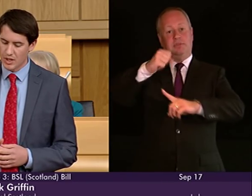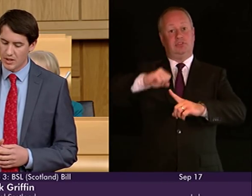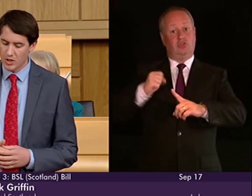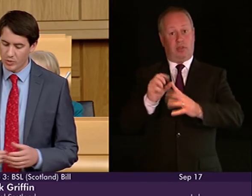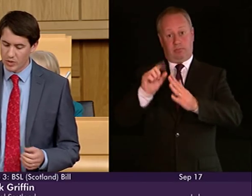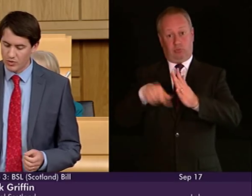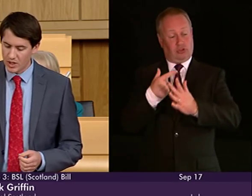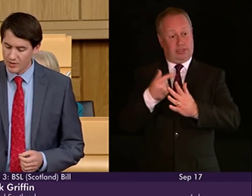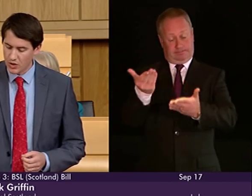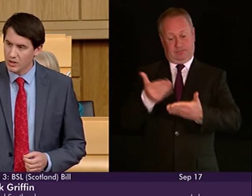that the rate of unemployment among